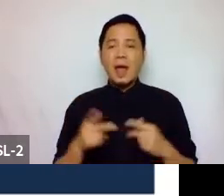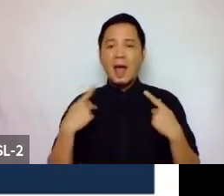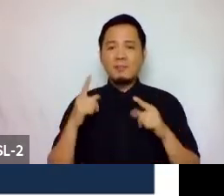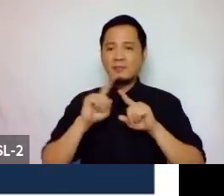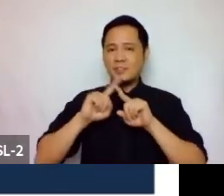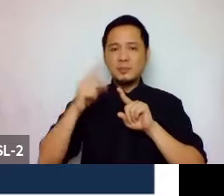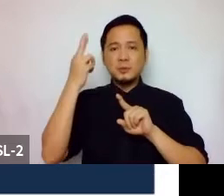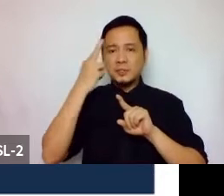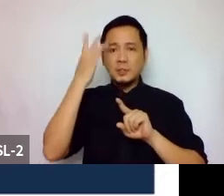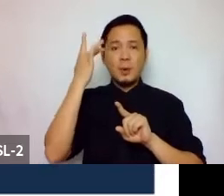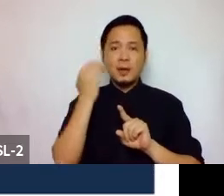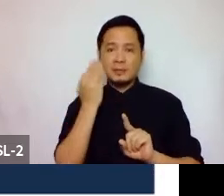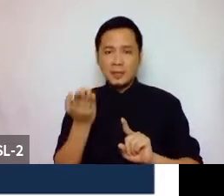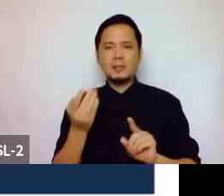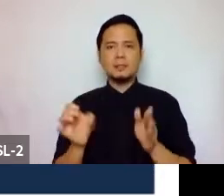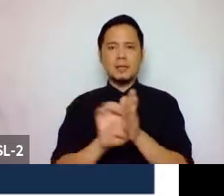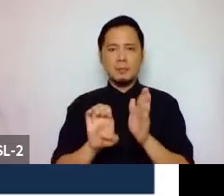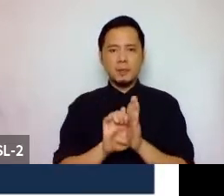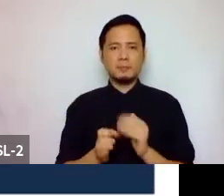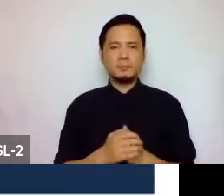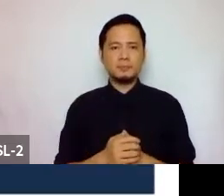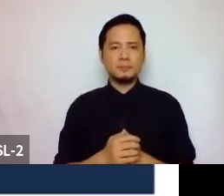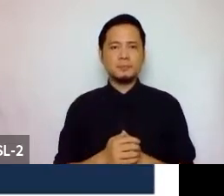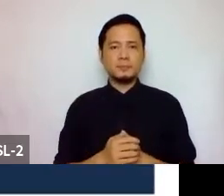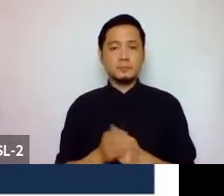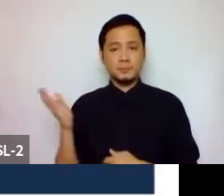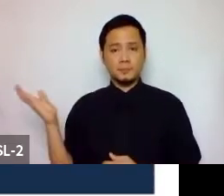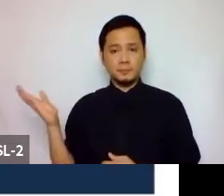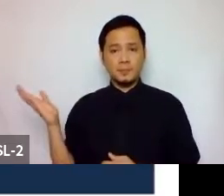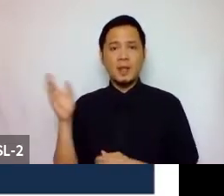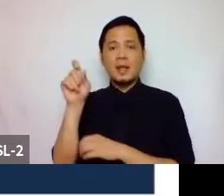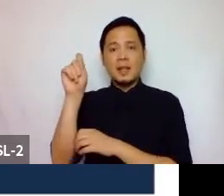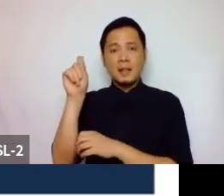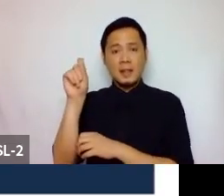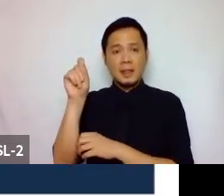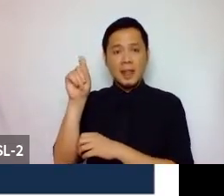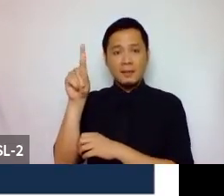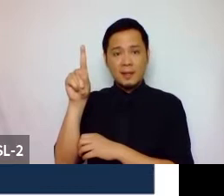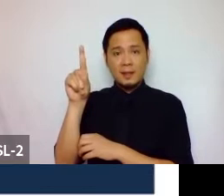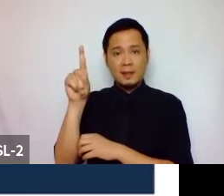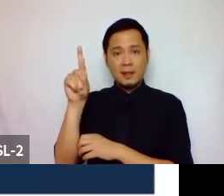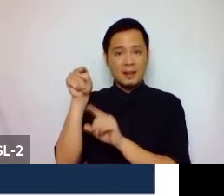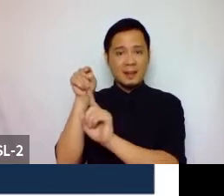Majority of these come from COVID. So COVID is what kills, not the vaccine.